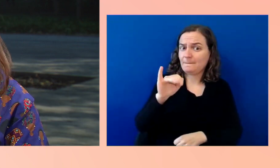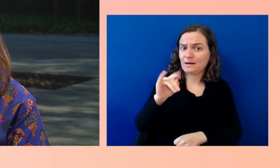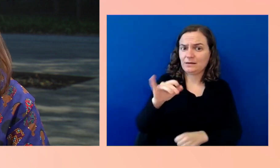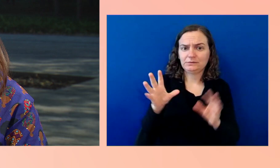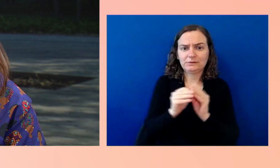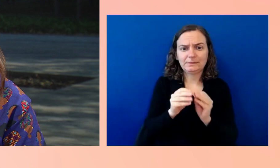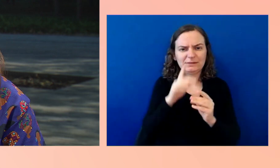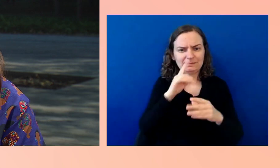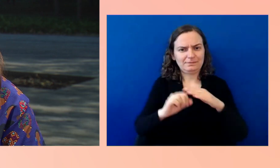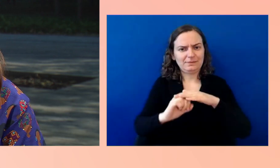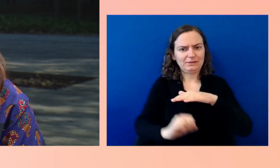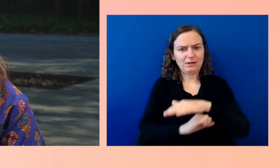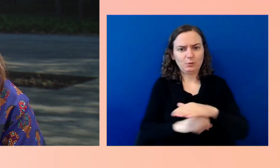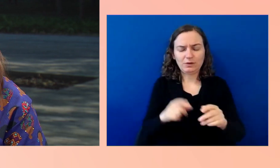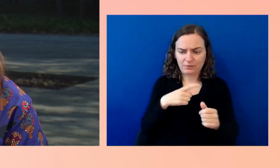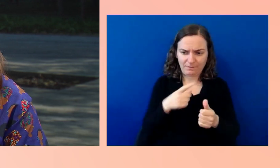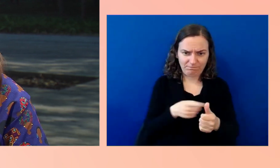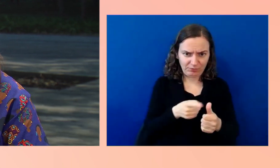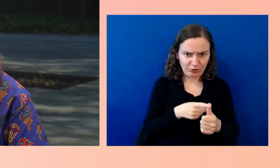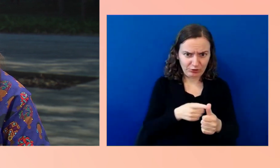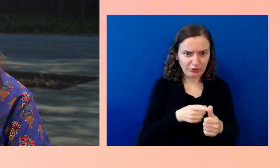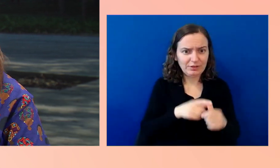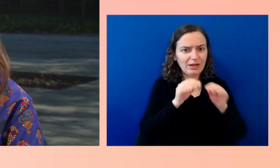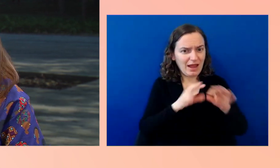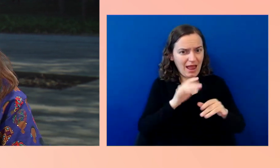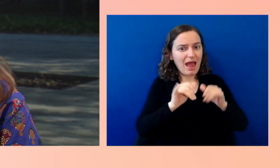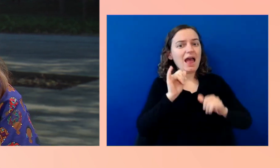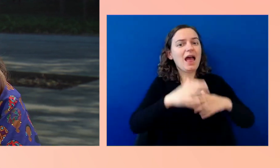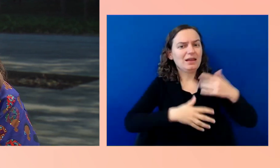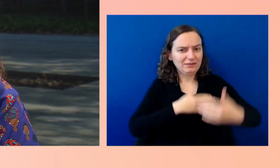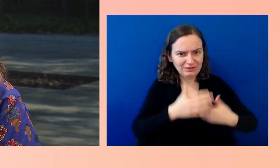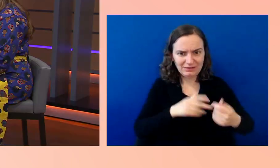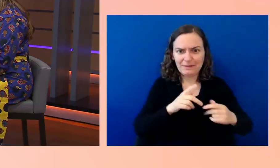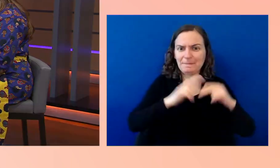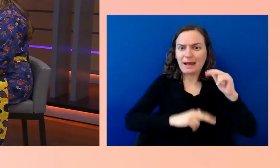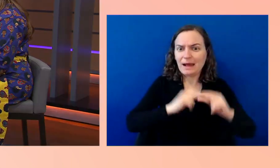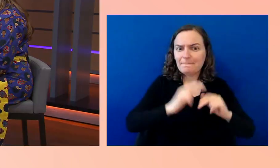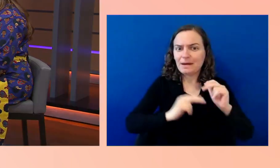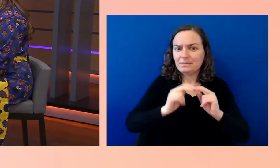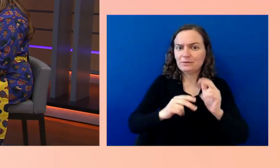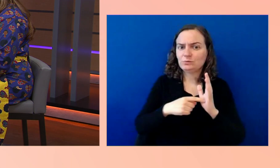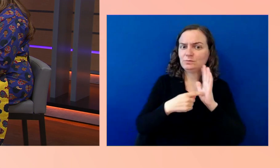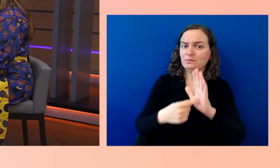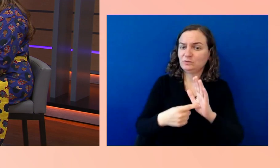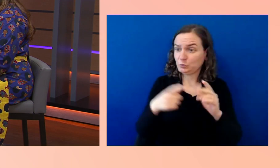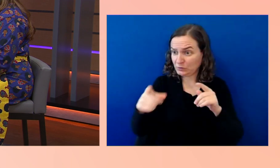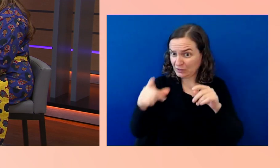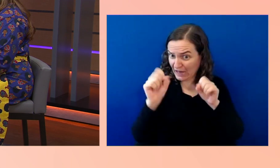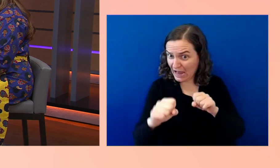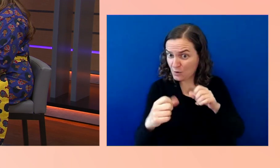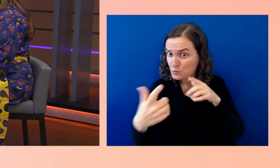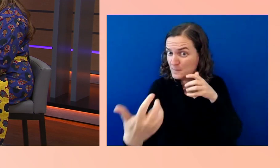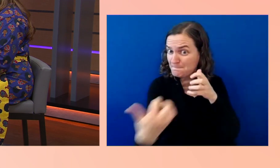match this level of inclusion that is fantastic and love it. Thank you so much. Dona, it's great talking with you. You too.